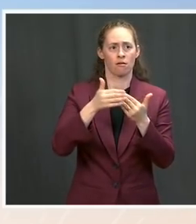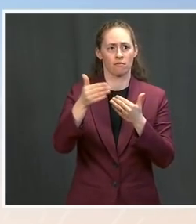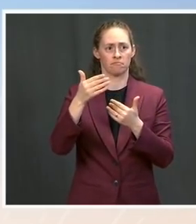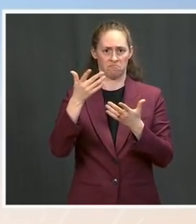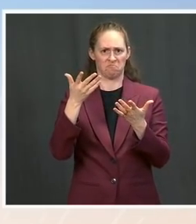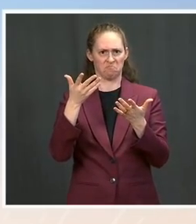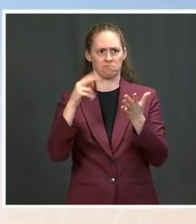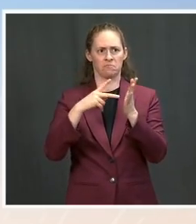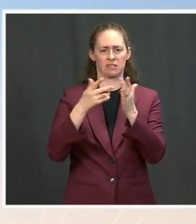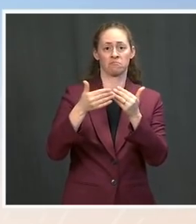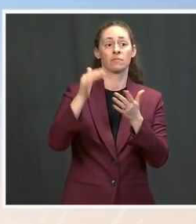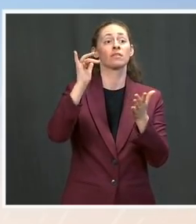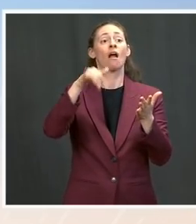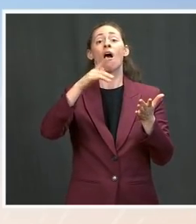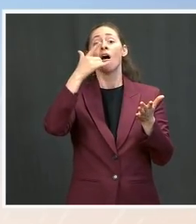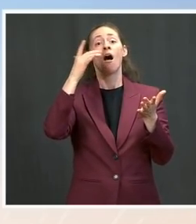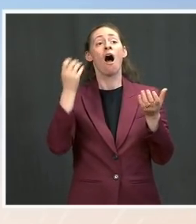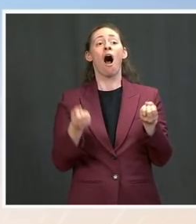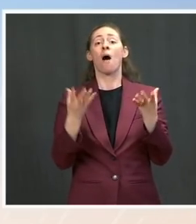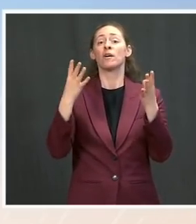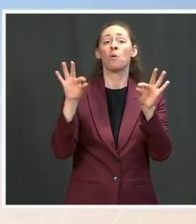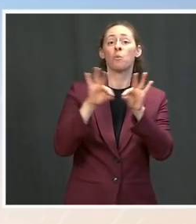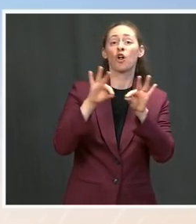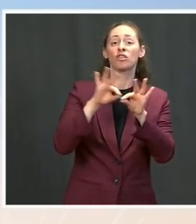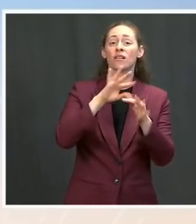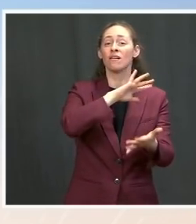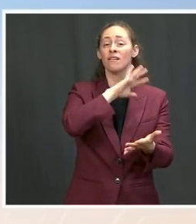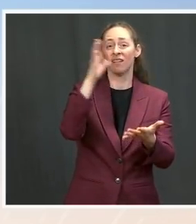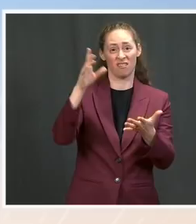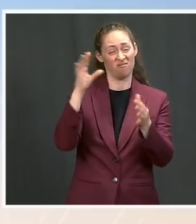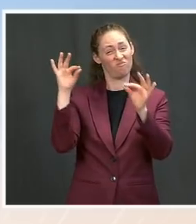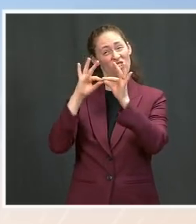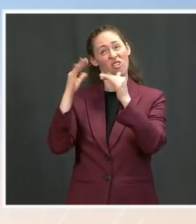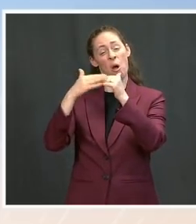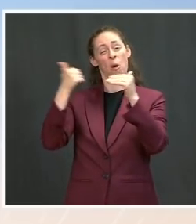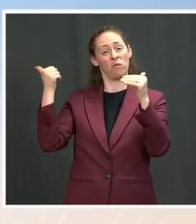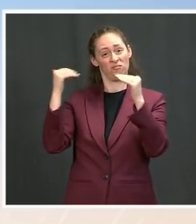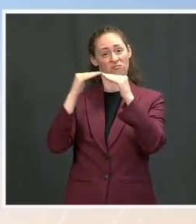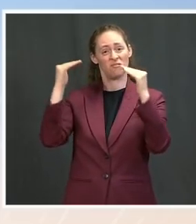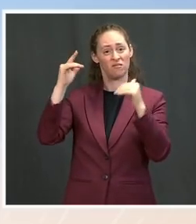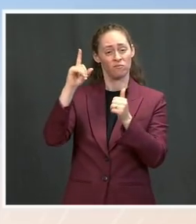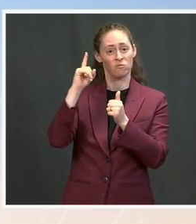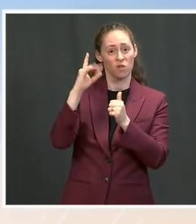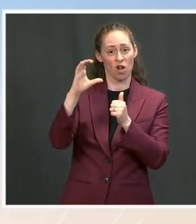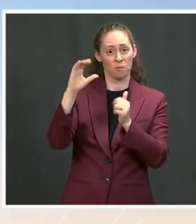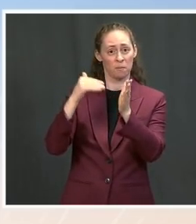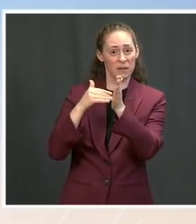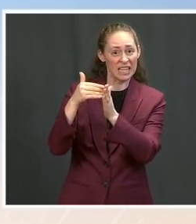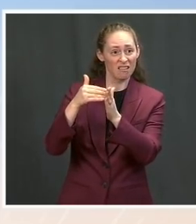At the request of the government of India, USAID provided these urgently needed supplies to the Indian Red Cross